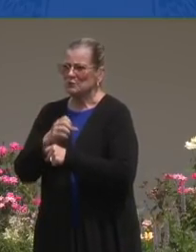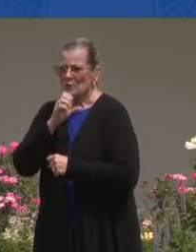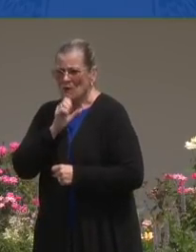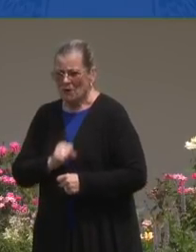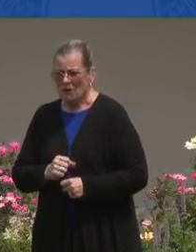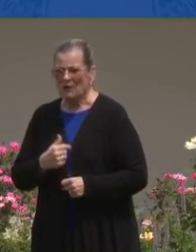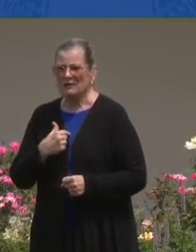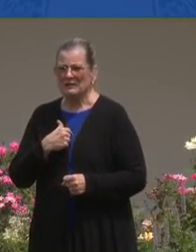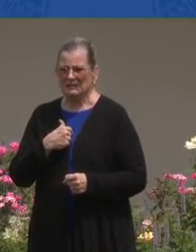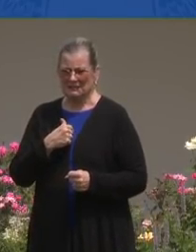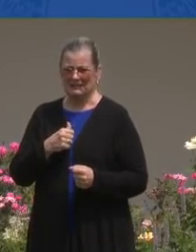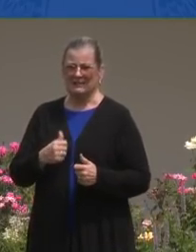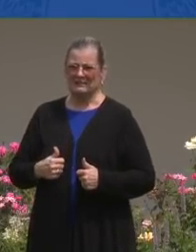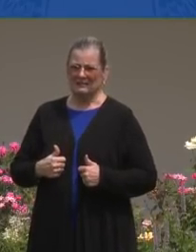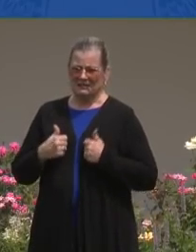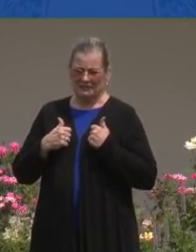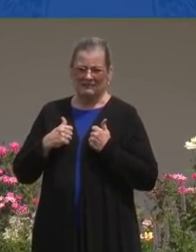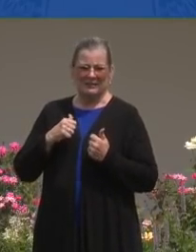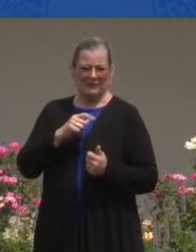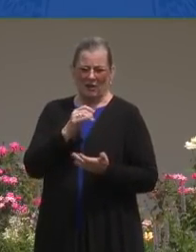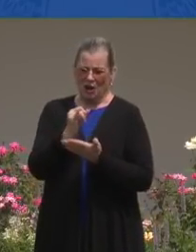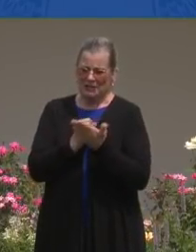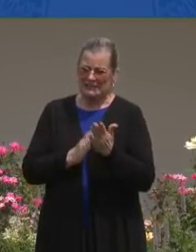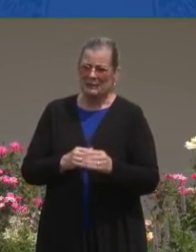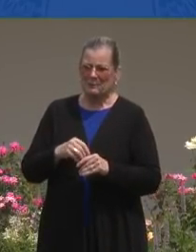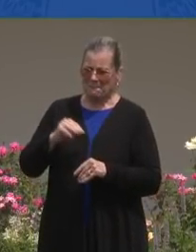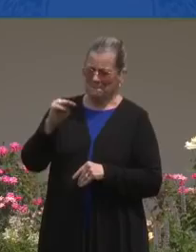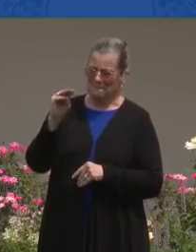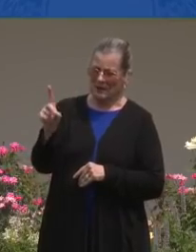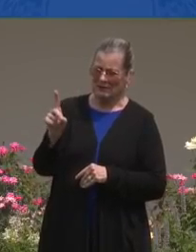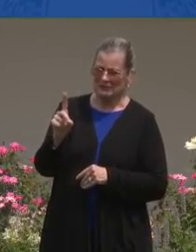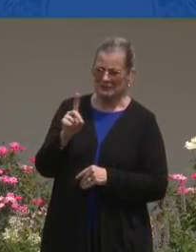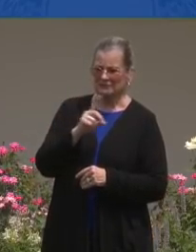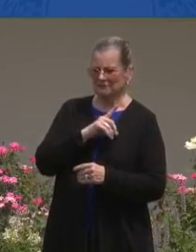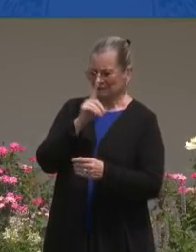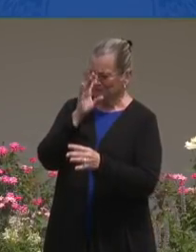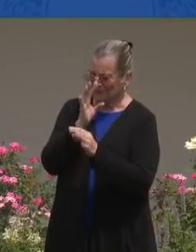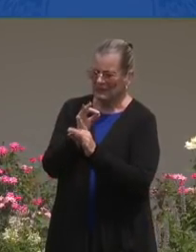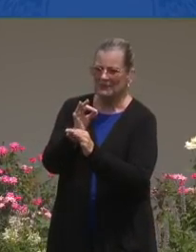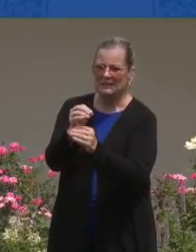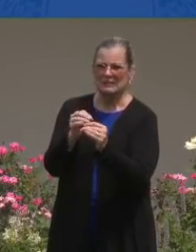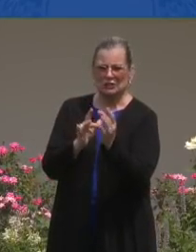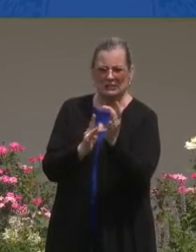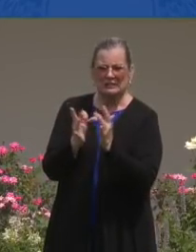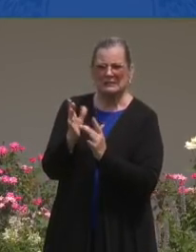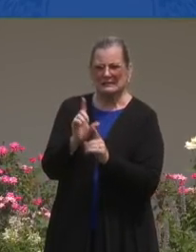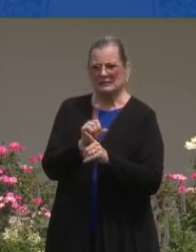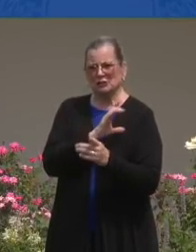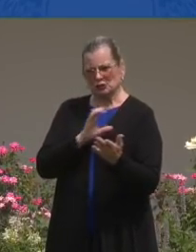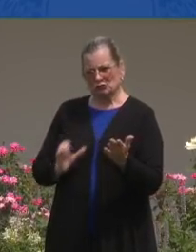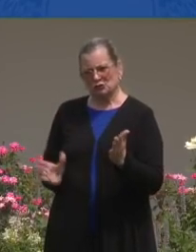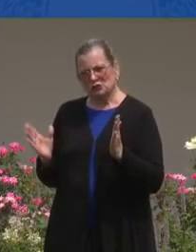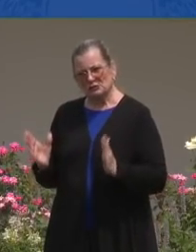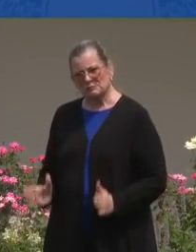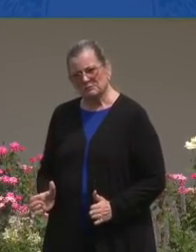I was in a car accident that rendered me quadriplegic. Art and faith has always been a prominent part of my life.